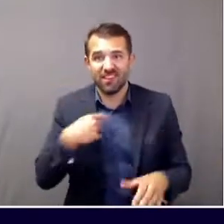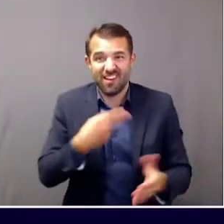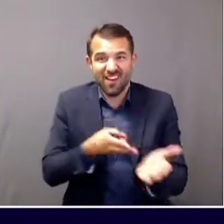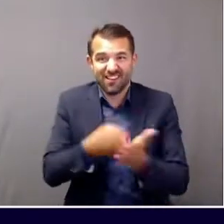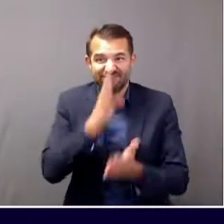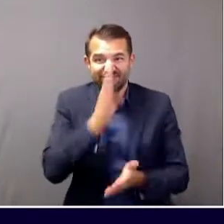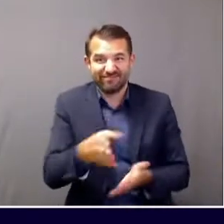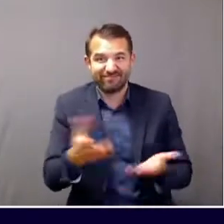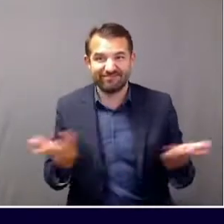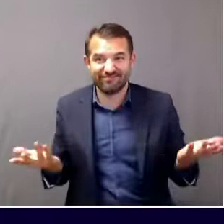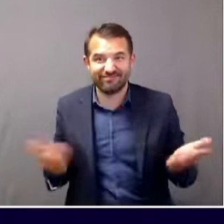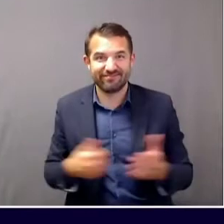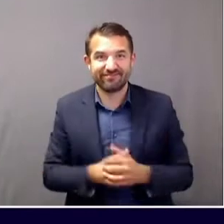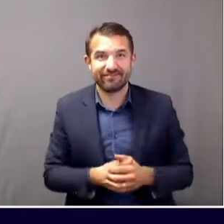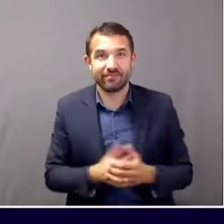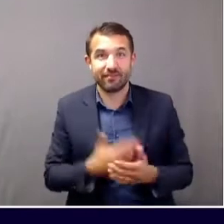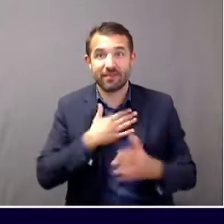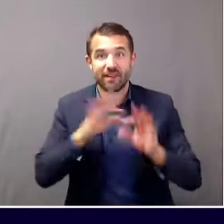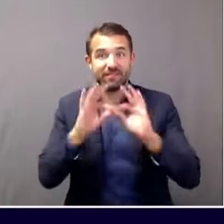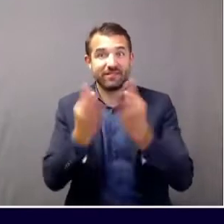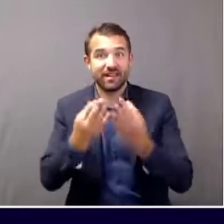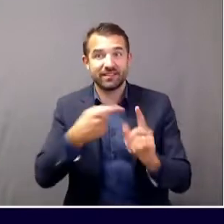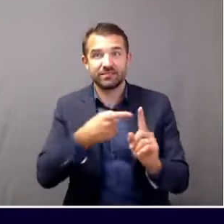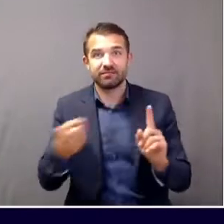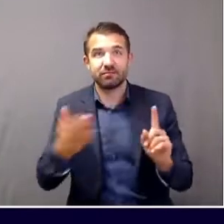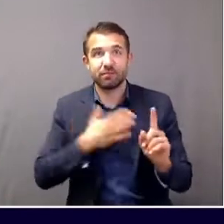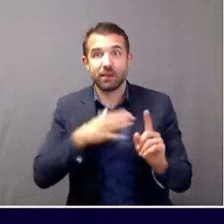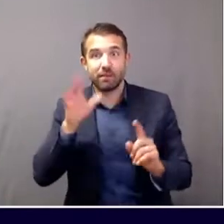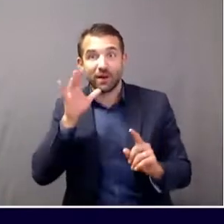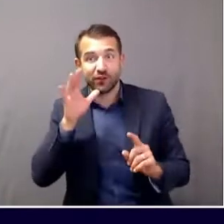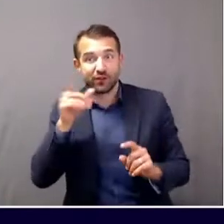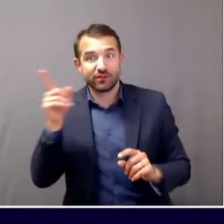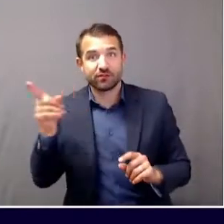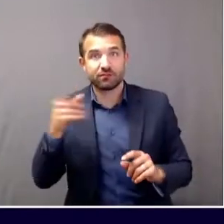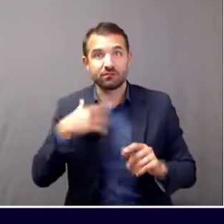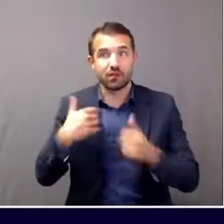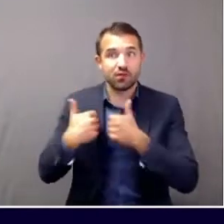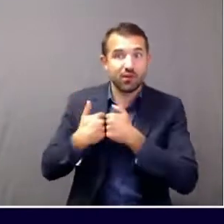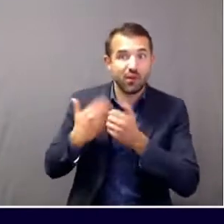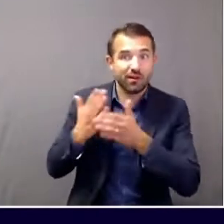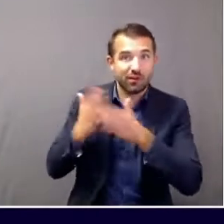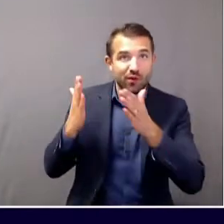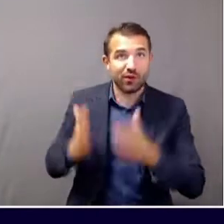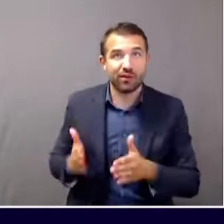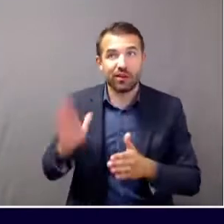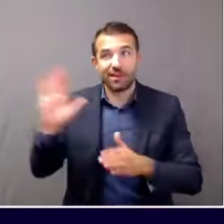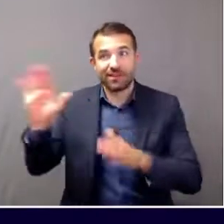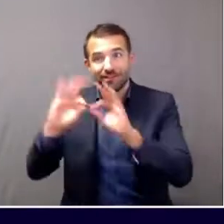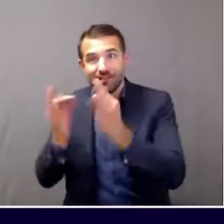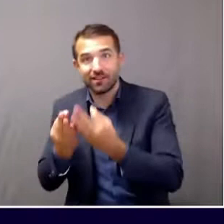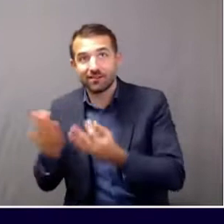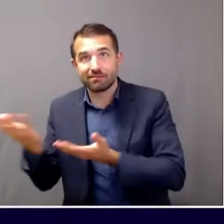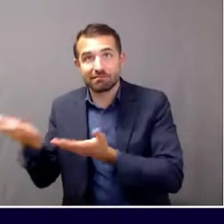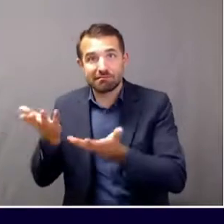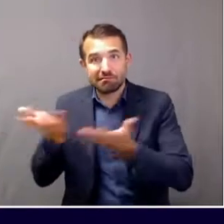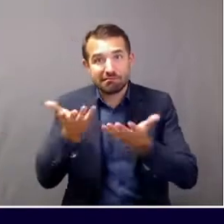family with with my mother and